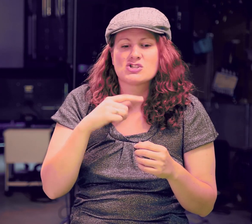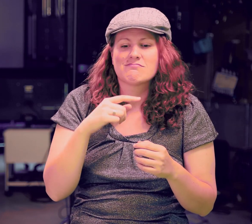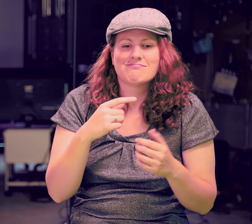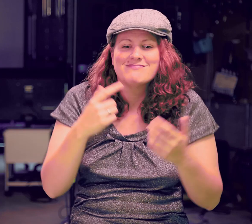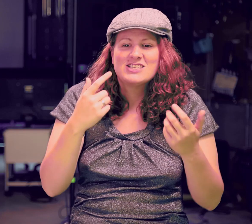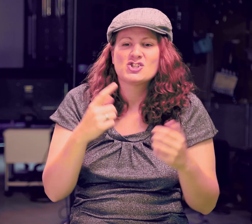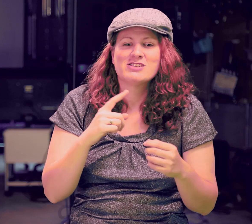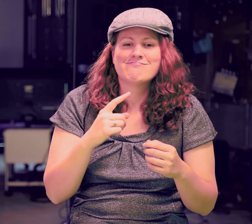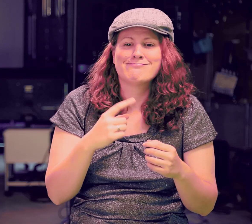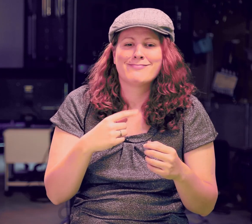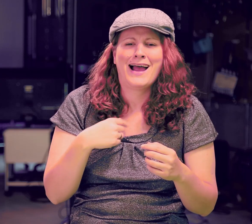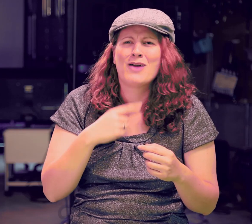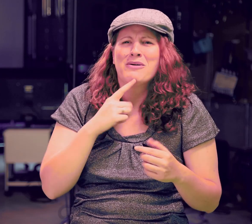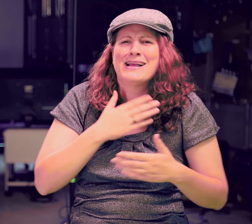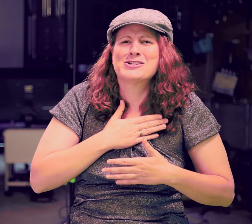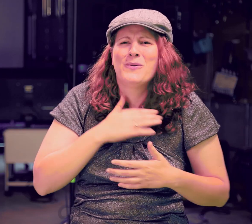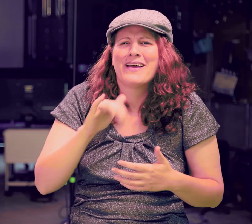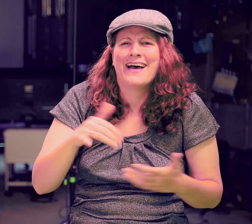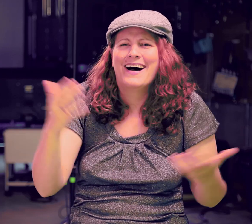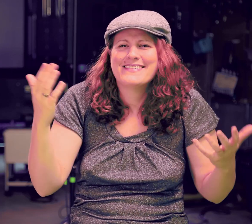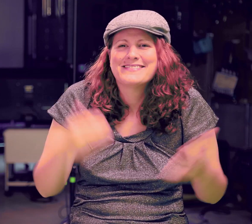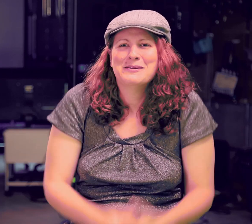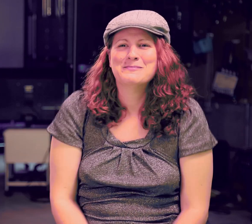and I just, I really enjoyed that.